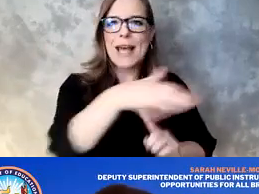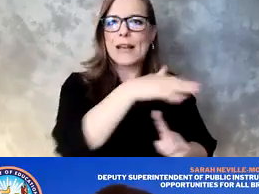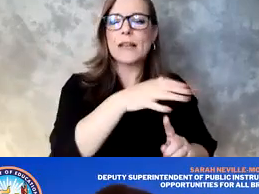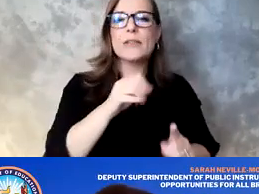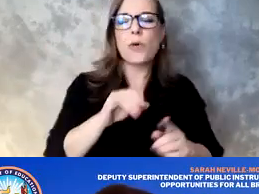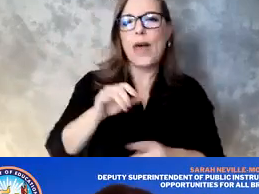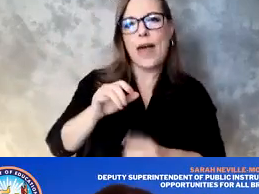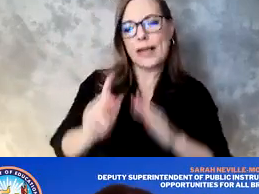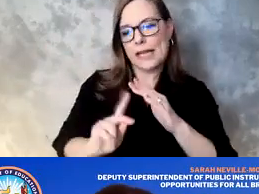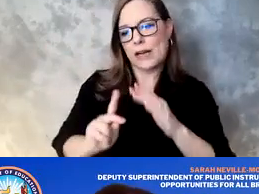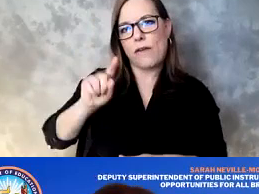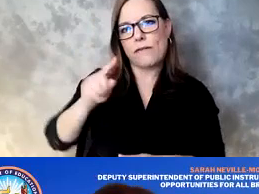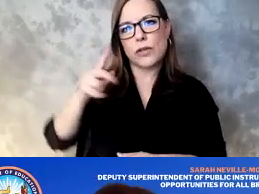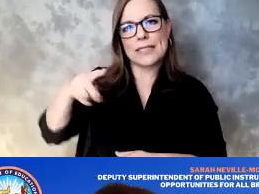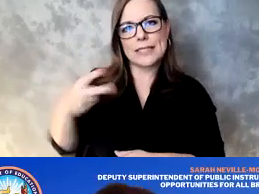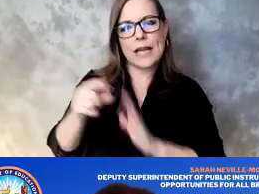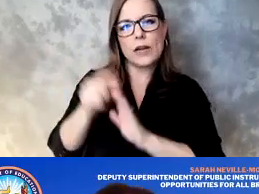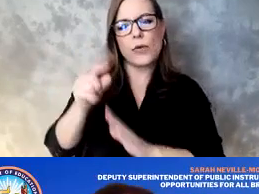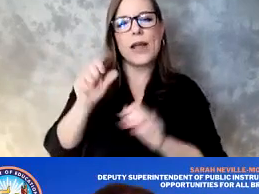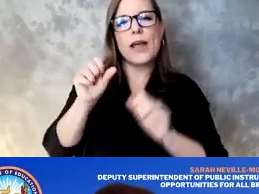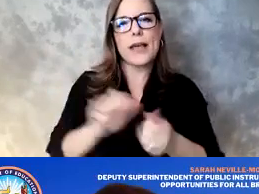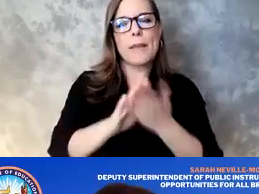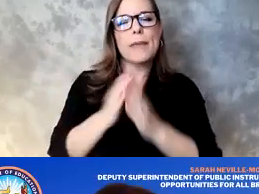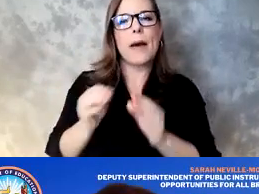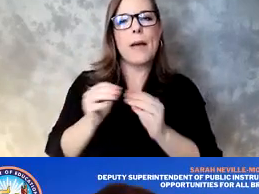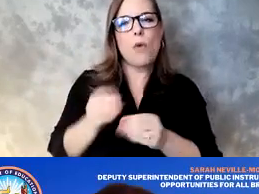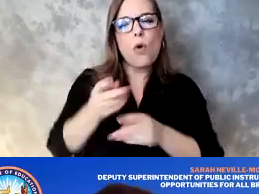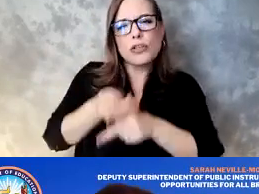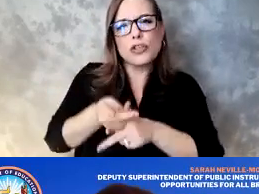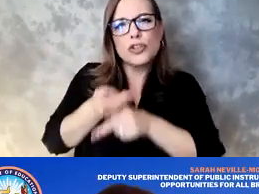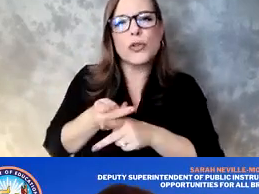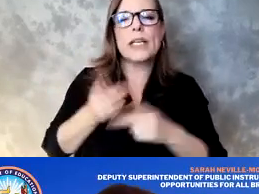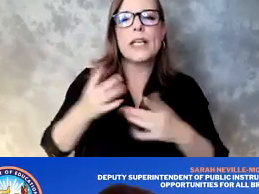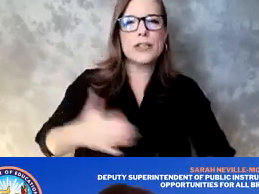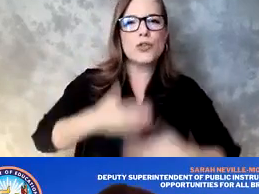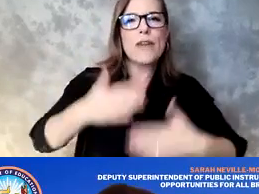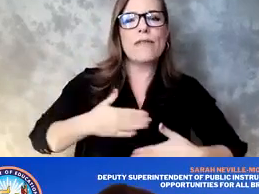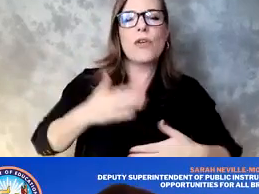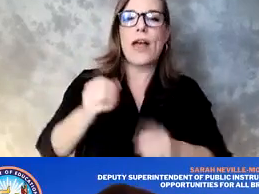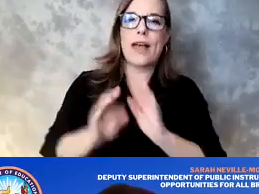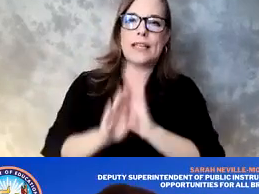classrooms can be more nurturing joyful and developmentally appropriate environments for